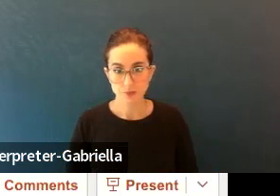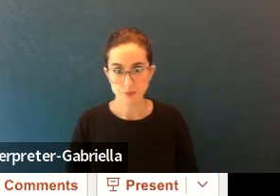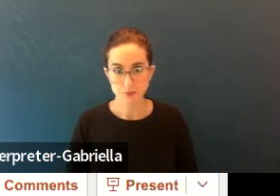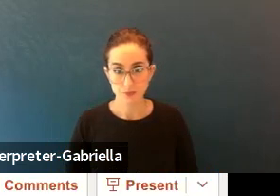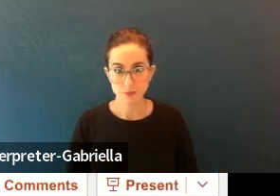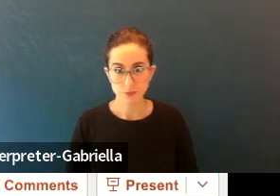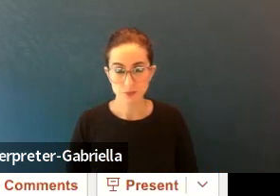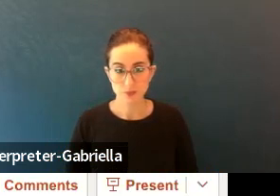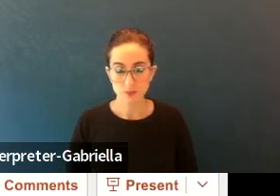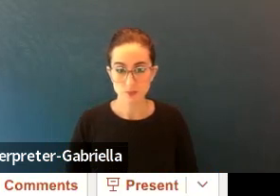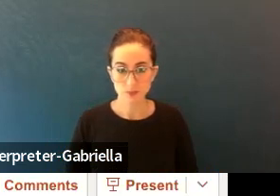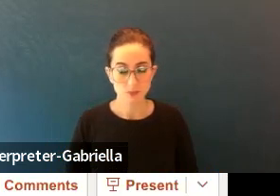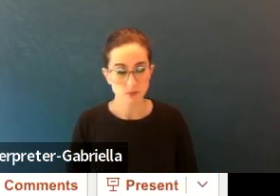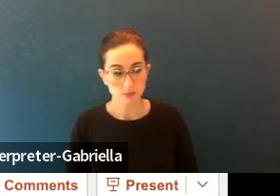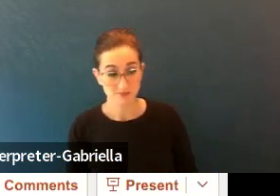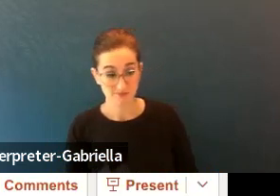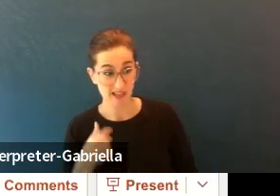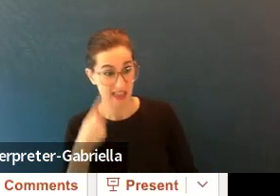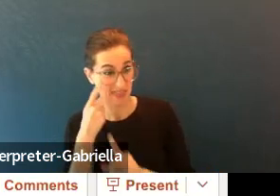I think I've got it. Can I share my screen?